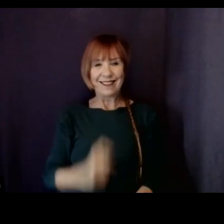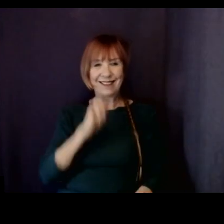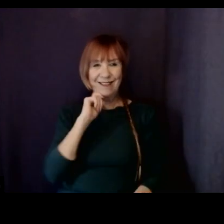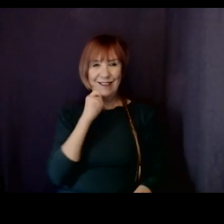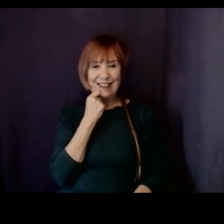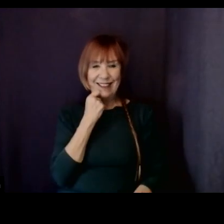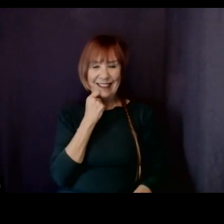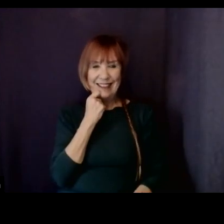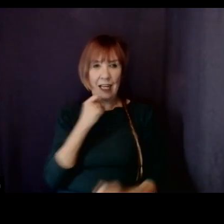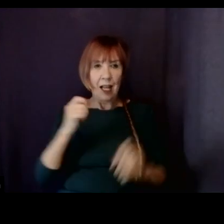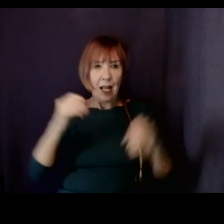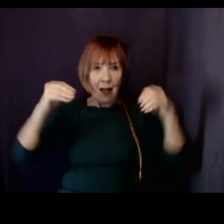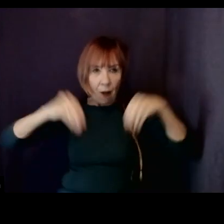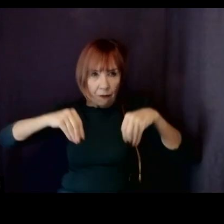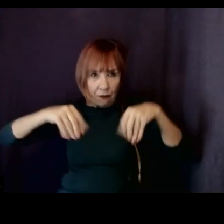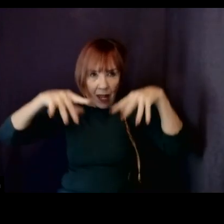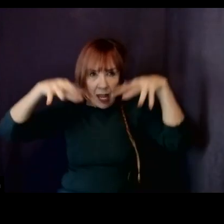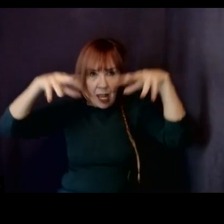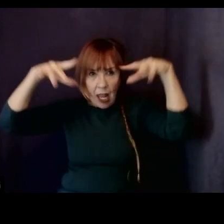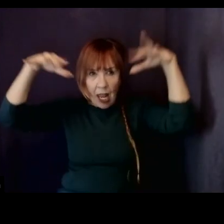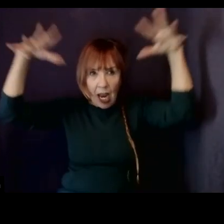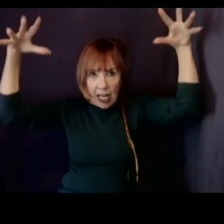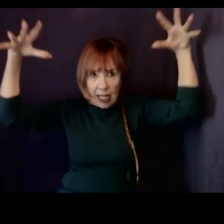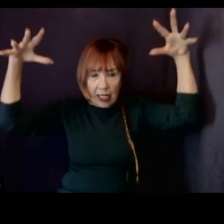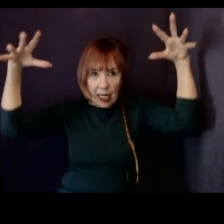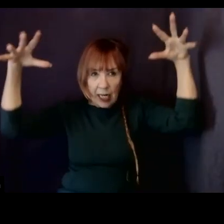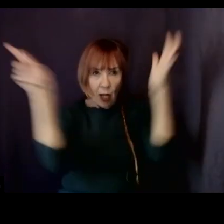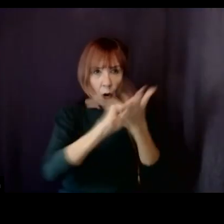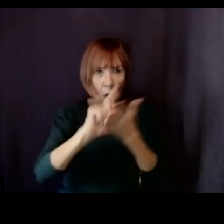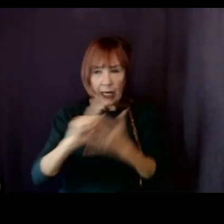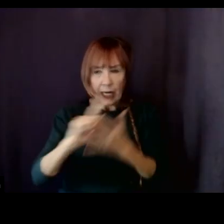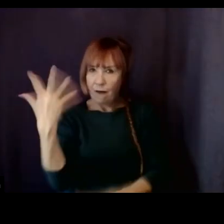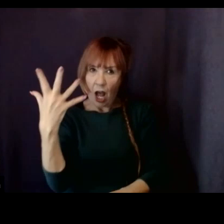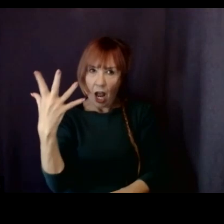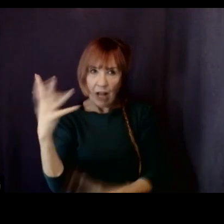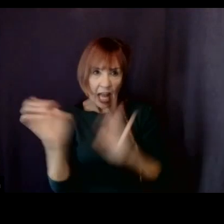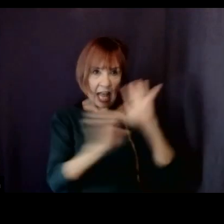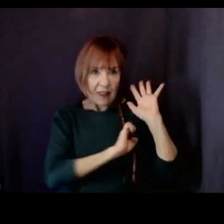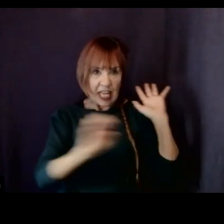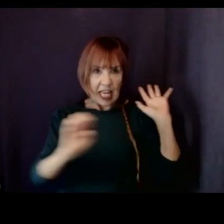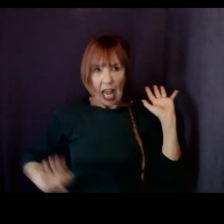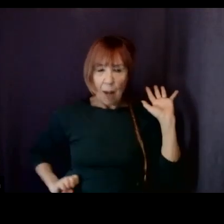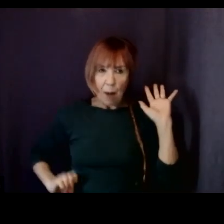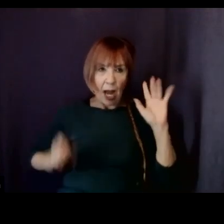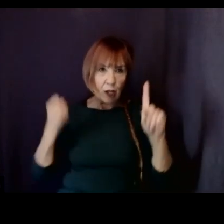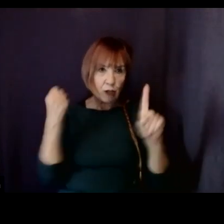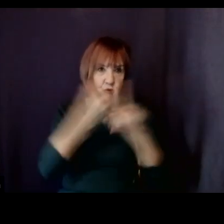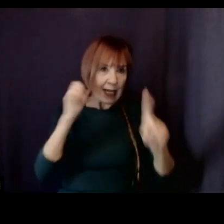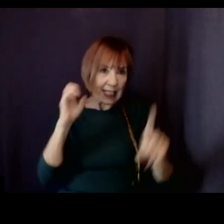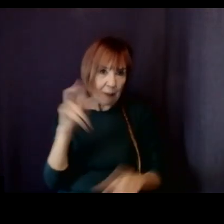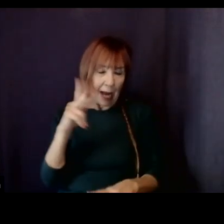Fade in episode five, "The Empire Strikes Back". Just kidding, although it did turn 40 this week,